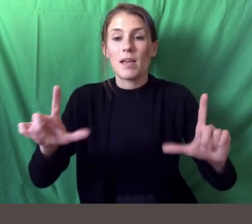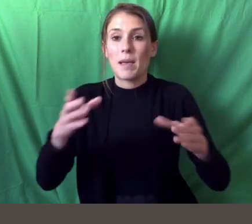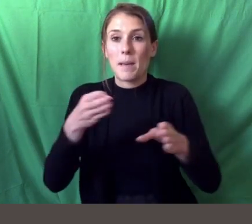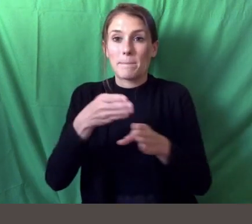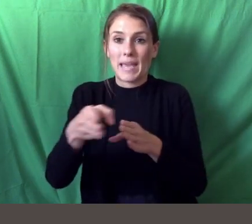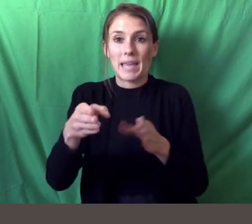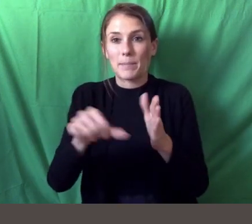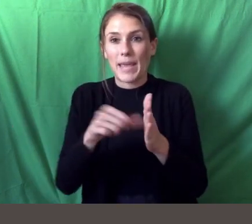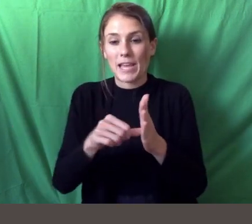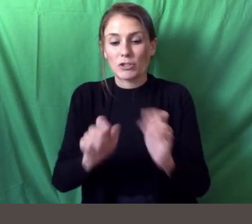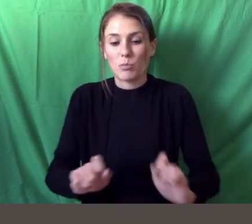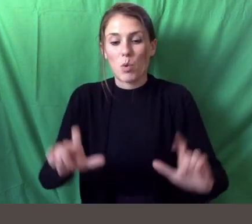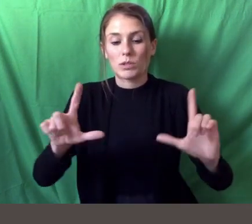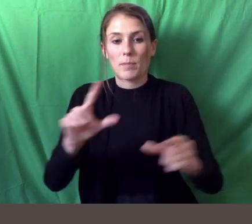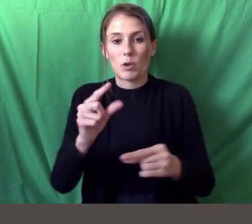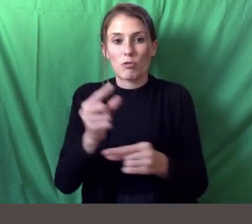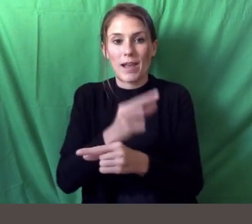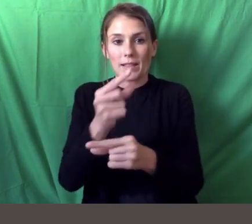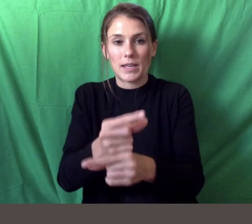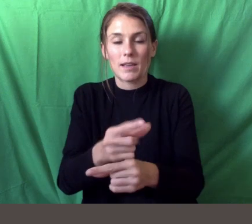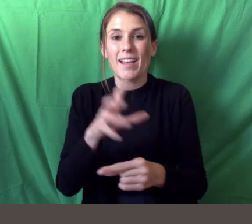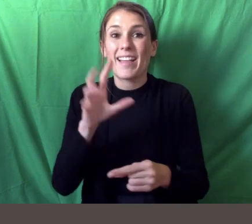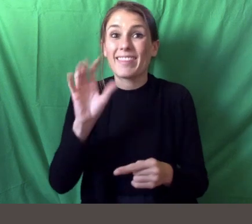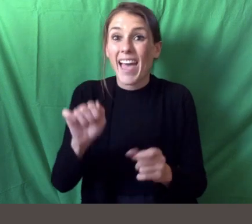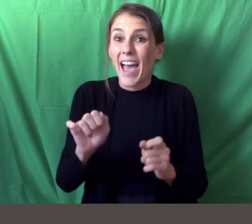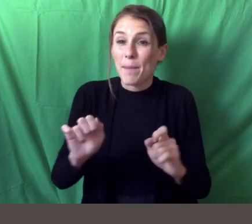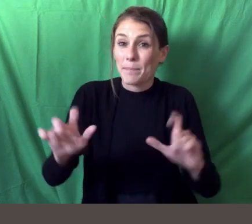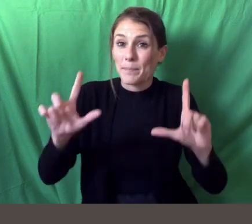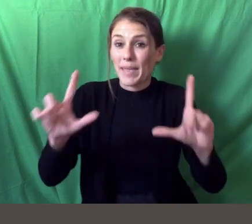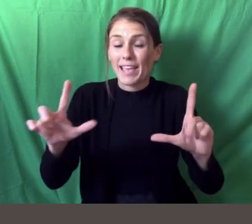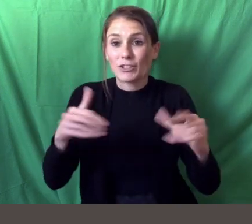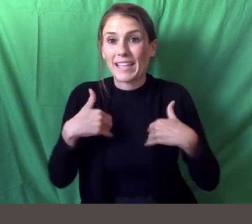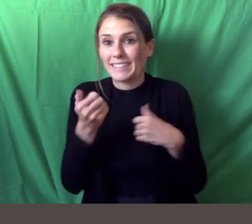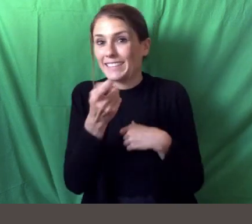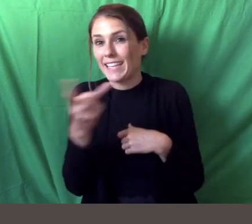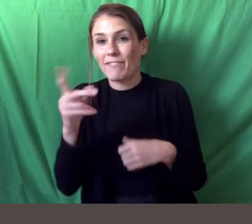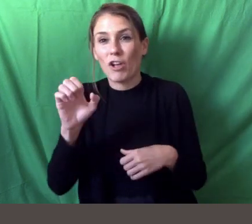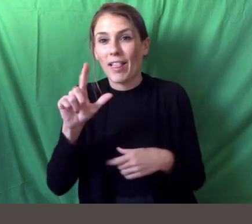Now, if you remember, the main page had several elements.